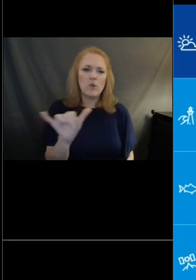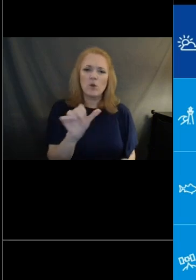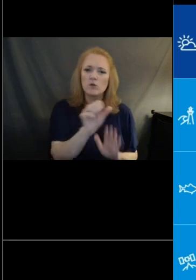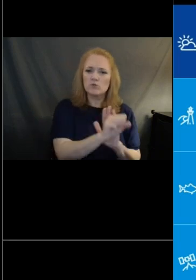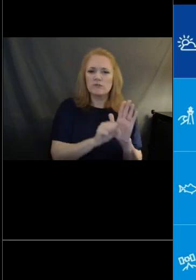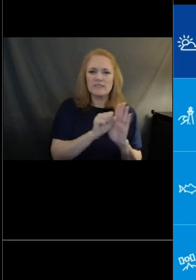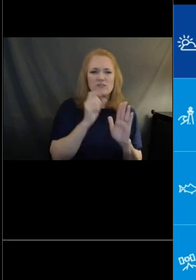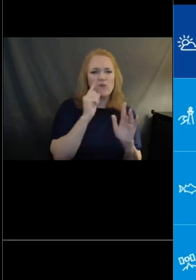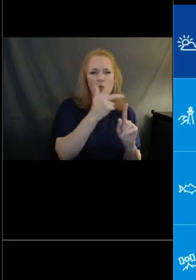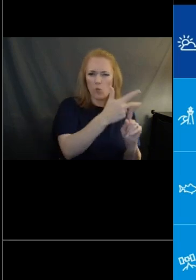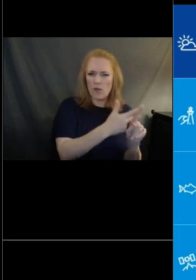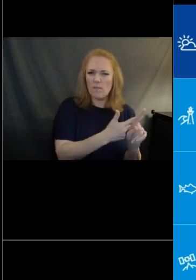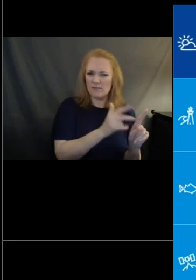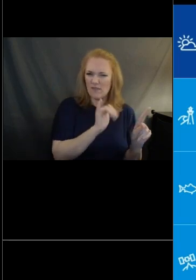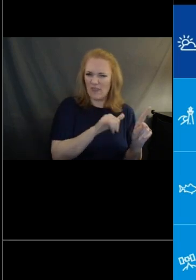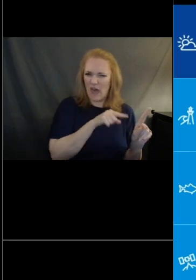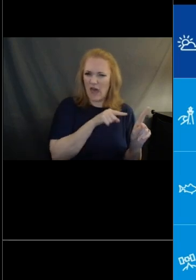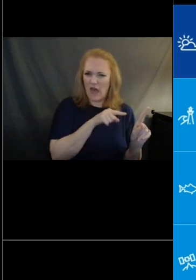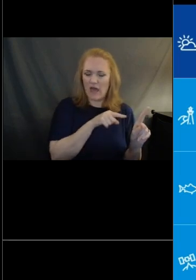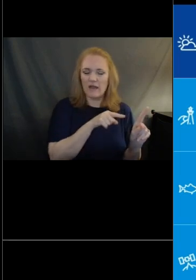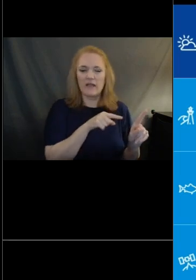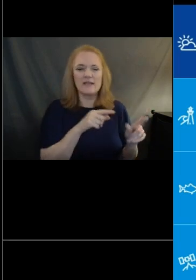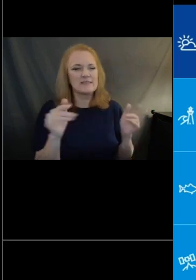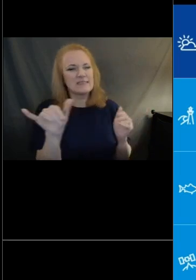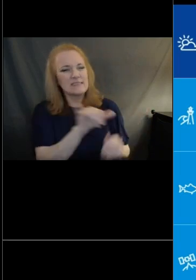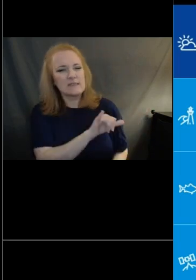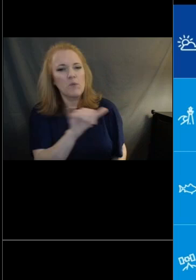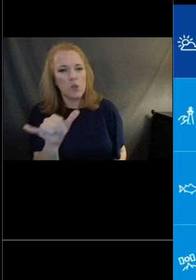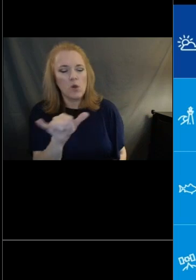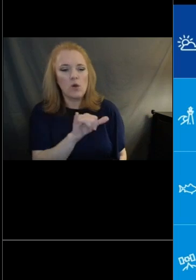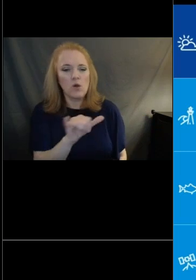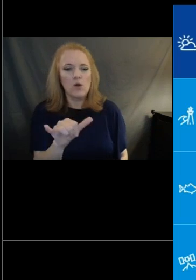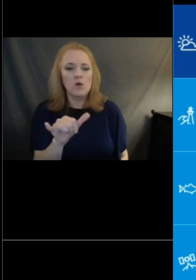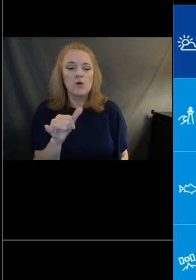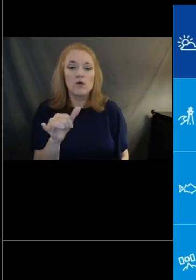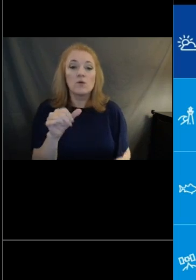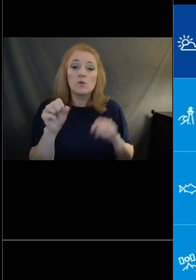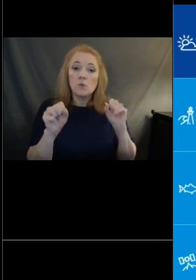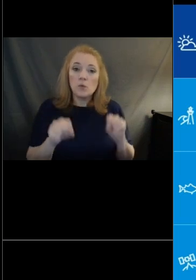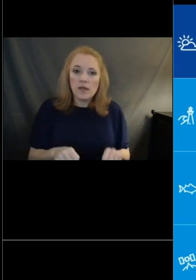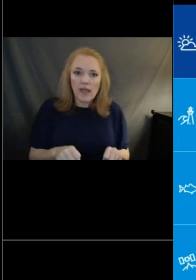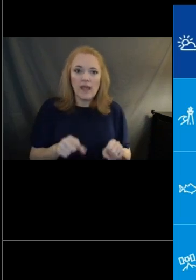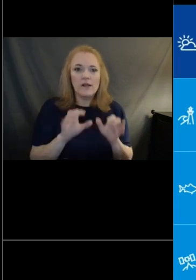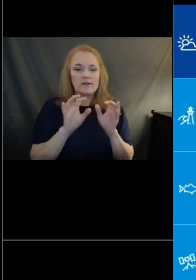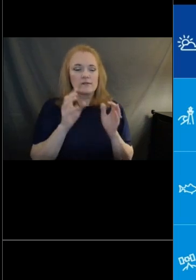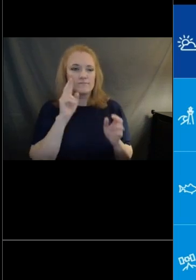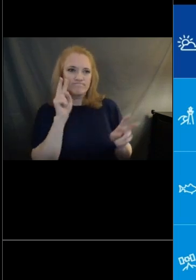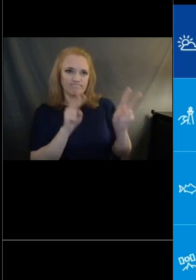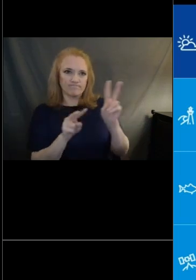30-day monthly outlook, again, one can really more loosely interpret potentially increased